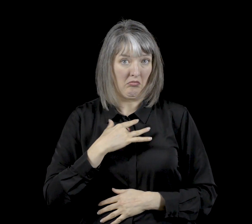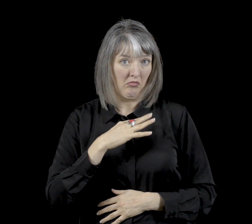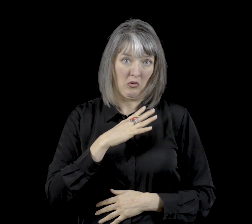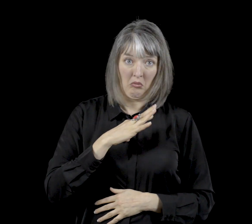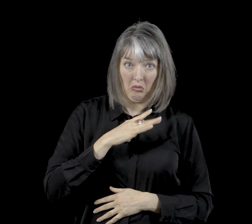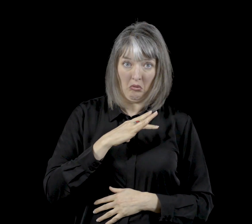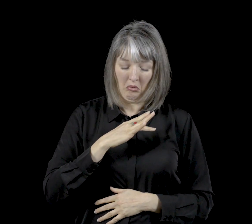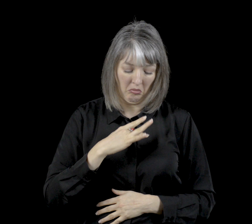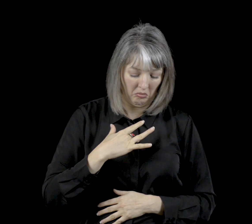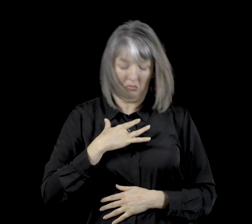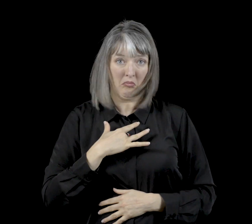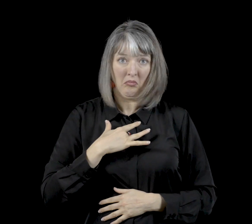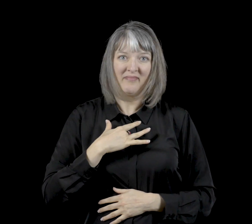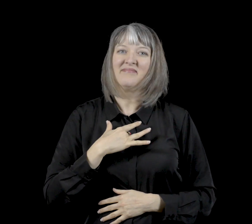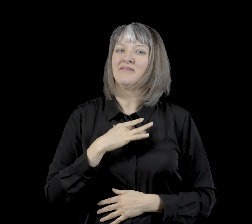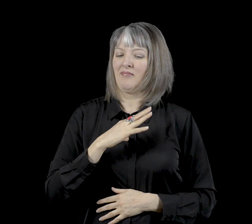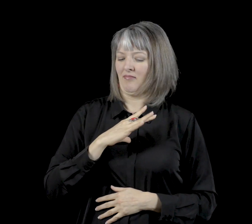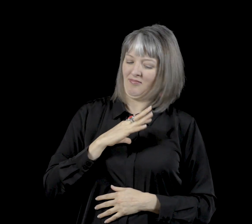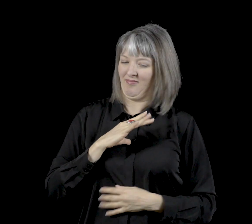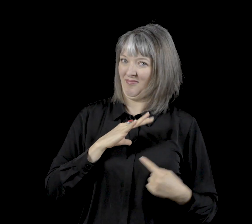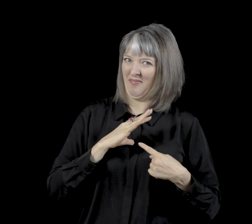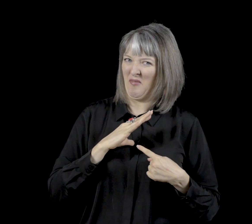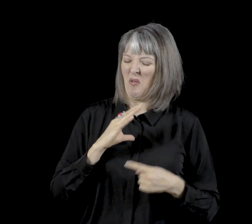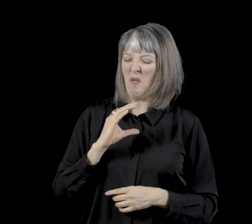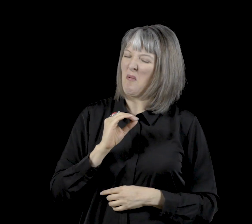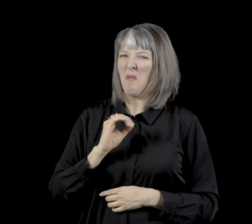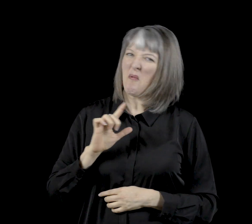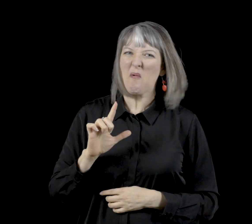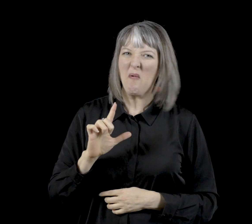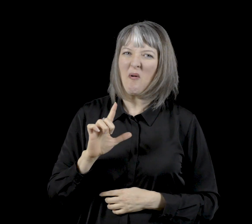What are these two signs here? C-O-O-L COOL